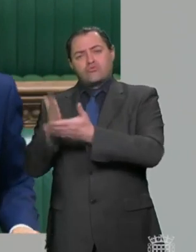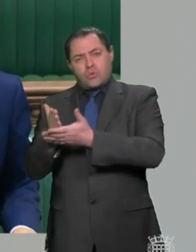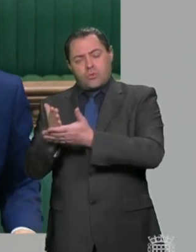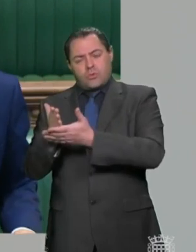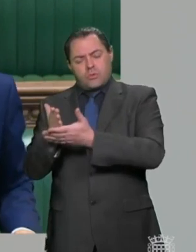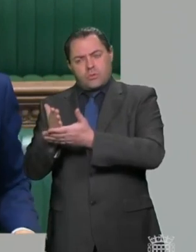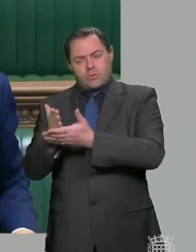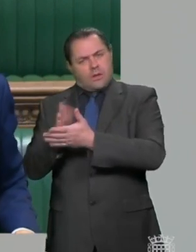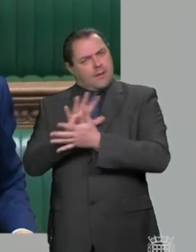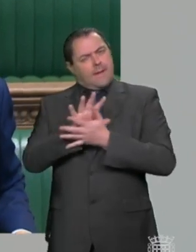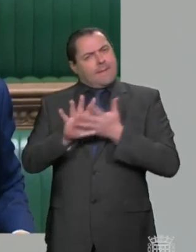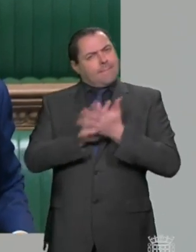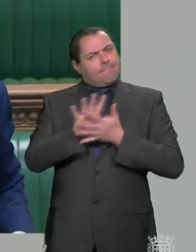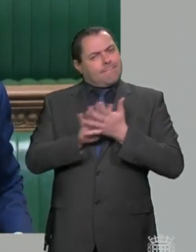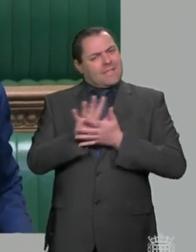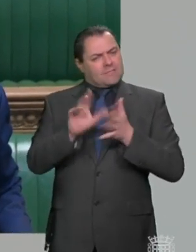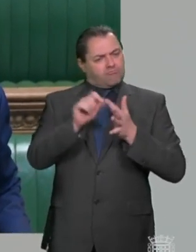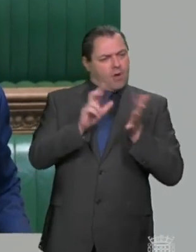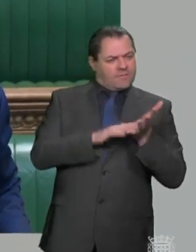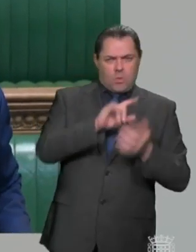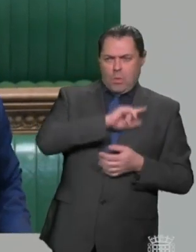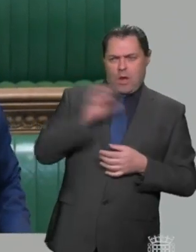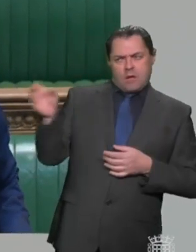serious questions about the Prime Minister’s judgment in appointing him in the first place.